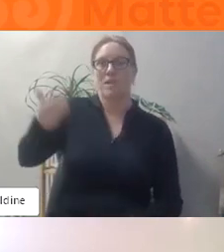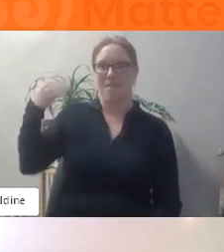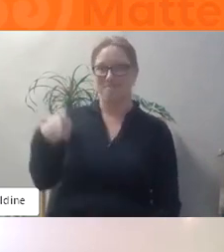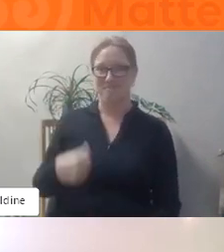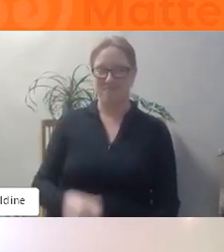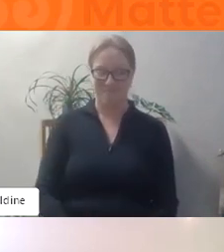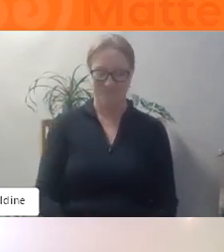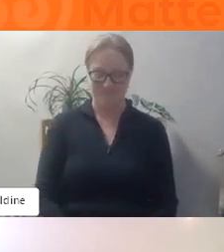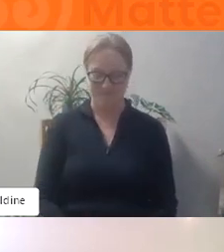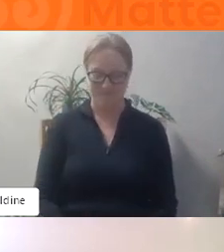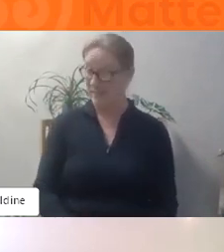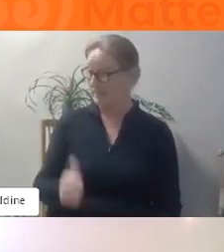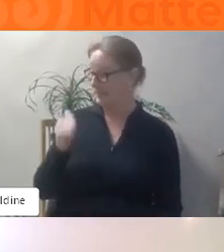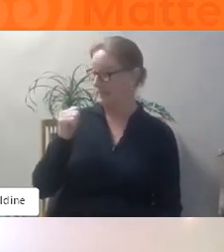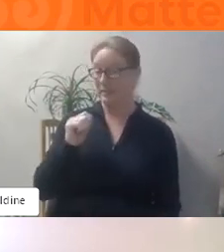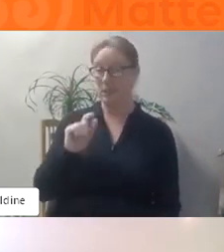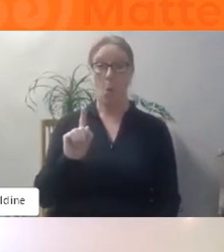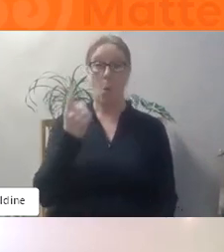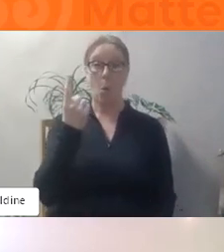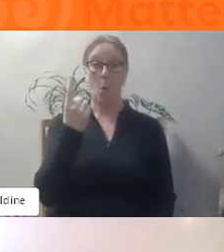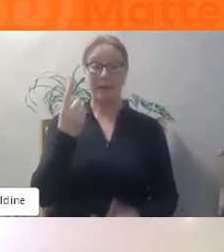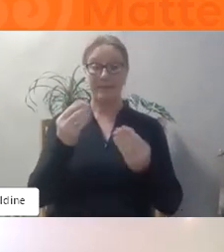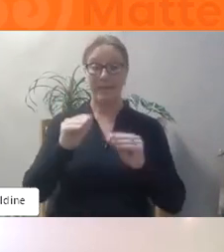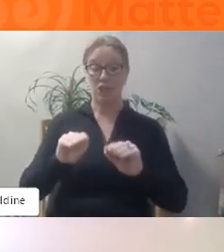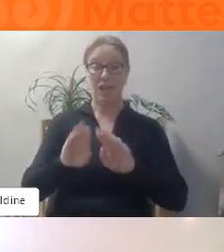what was then the Auckland Education Board Speech Language Therapy Clinic